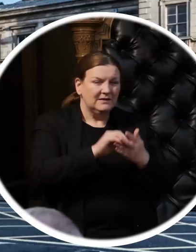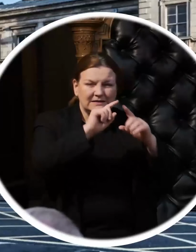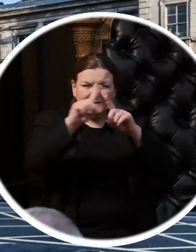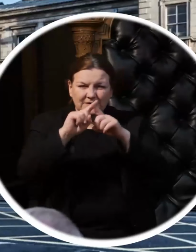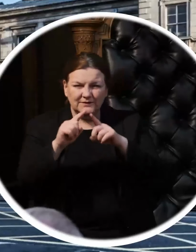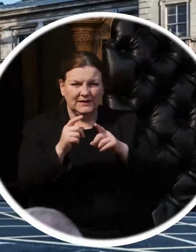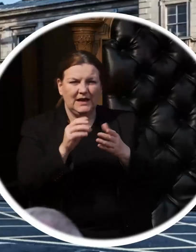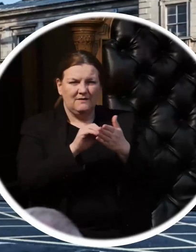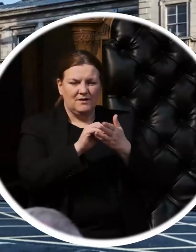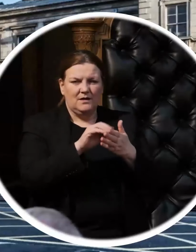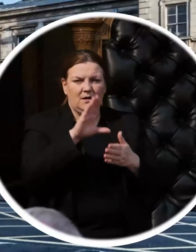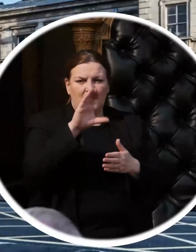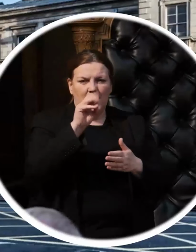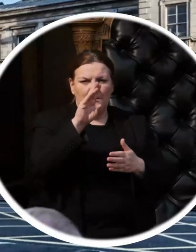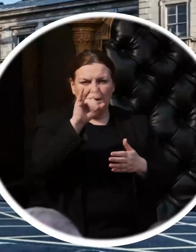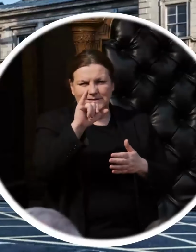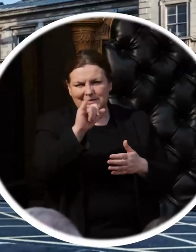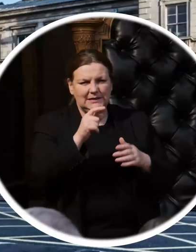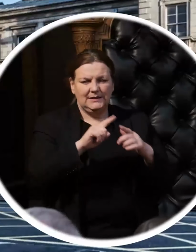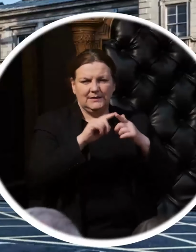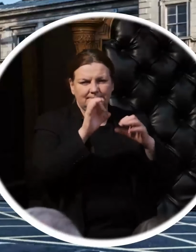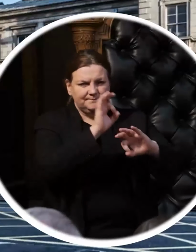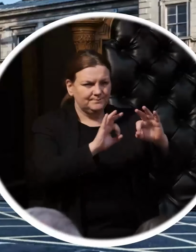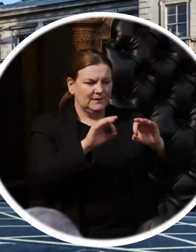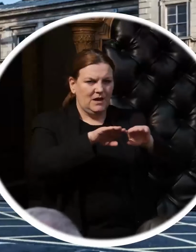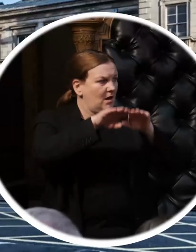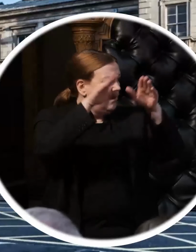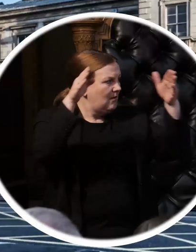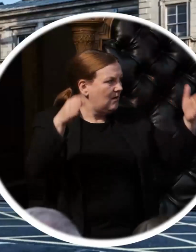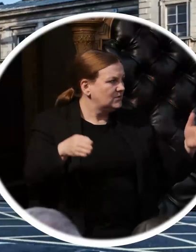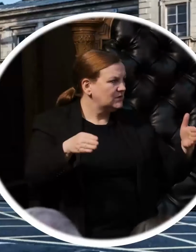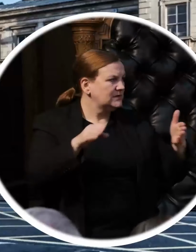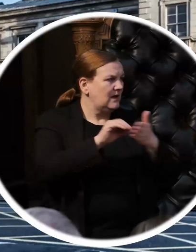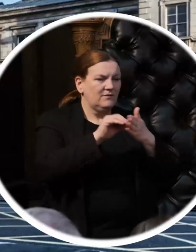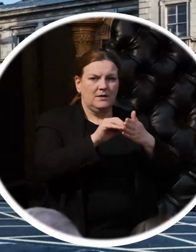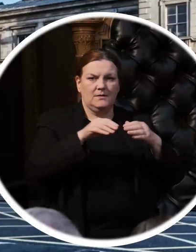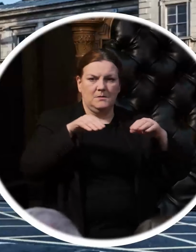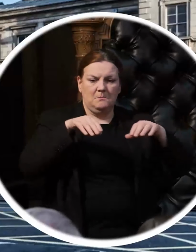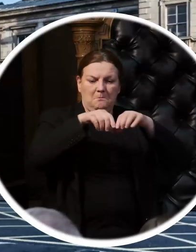these Lombardic features of these round arches, these projecting balconies with balustrades,